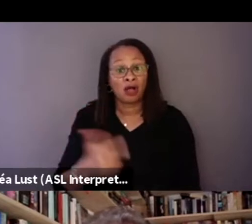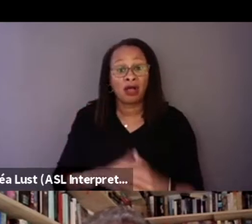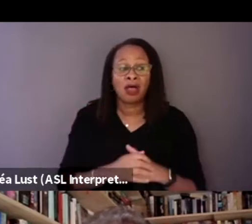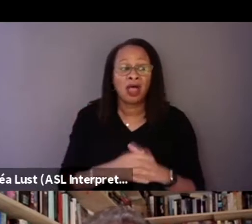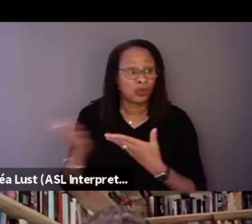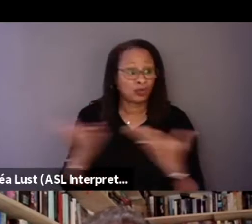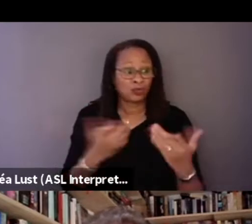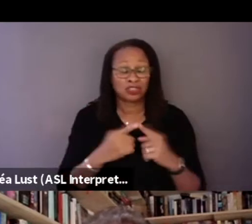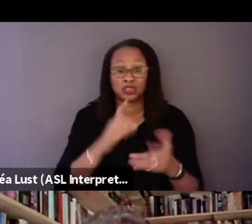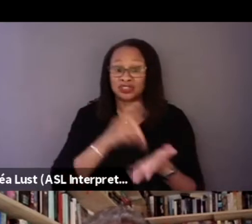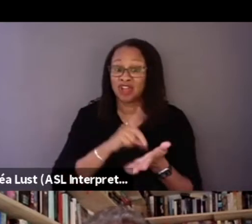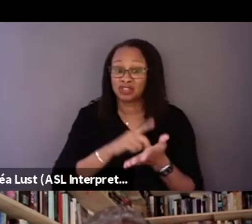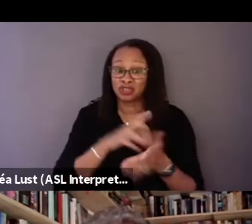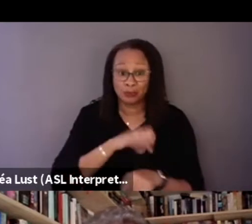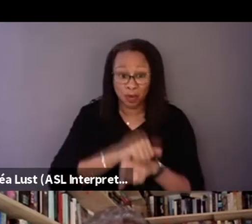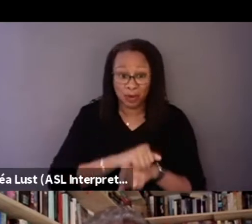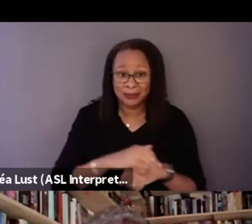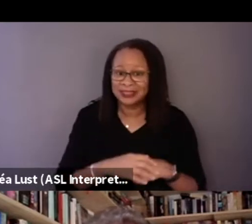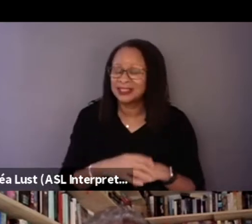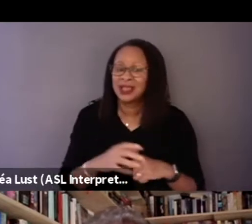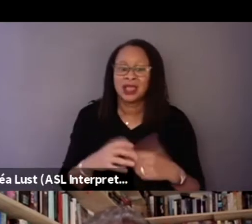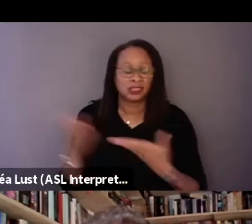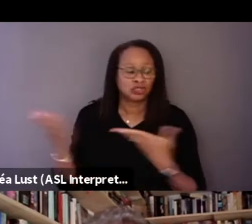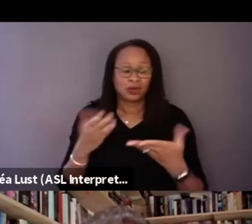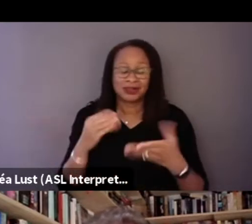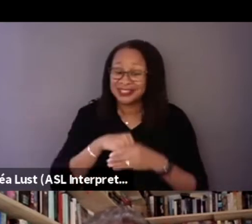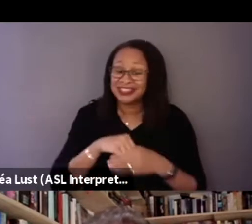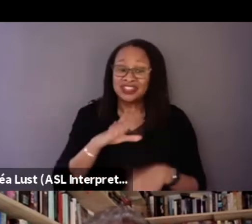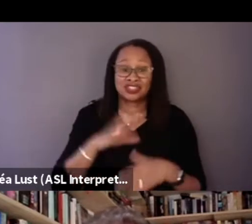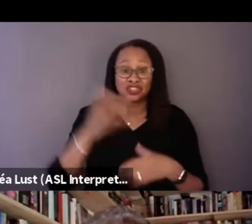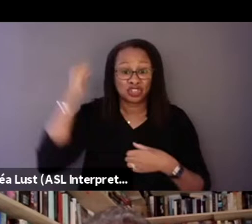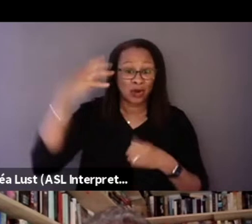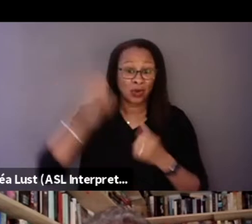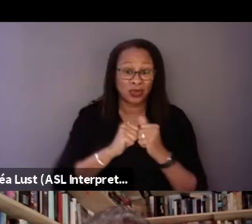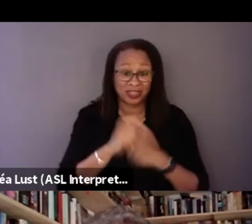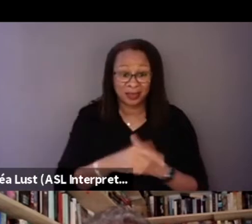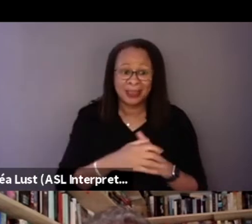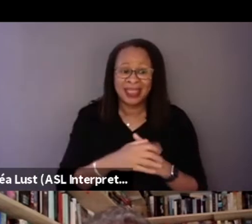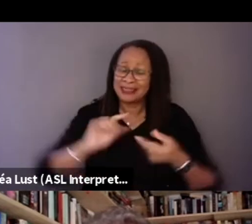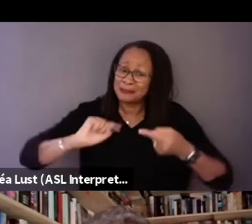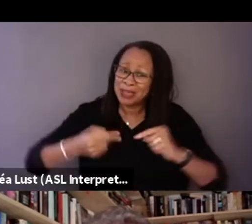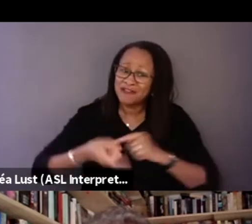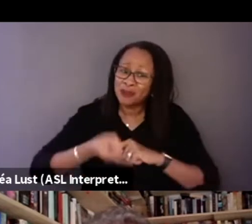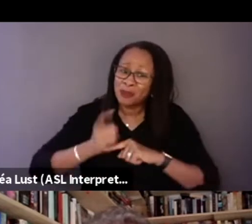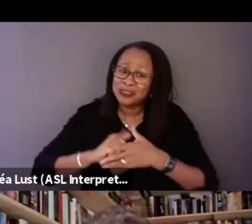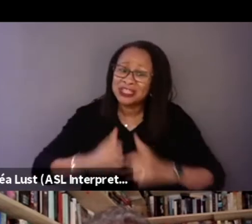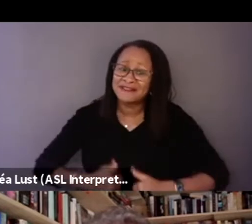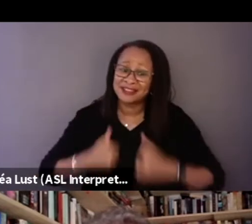when he let us film these painful, painful moments in his life, he knew that this movie much like his own story